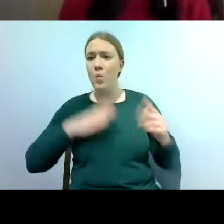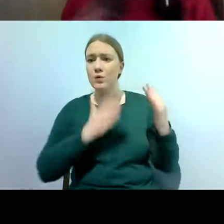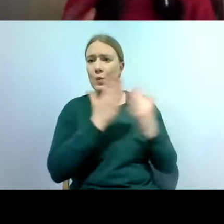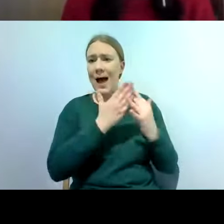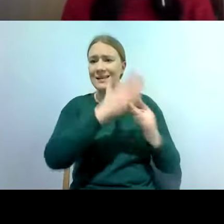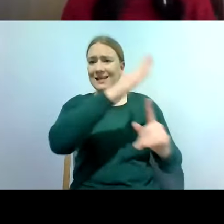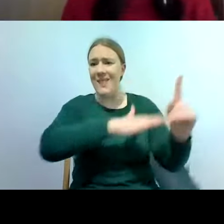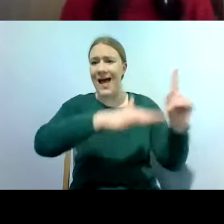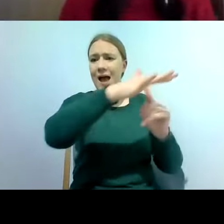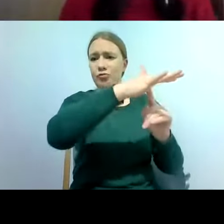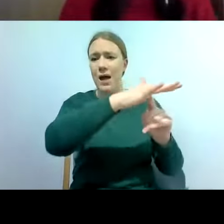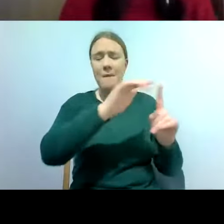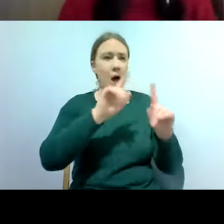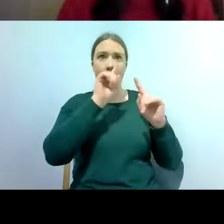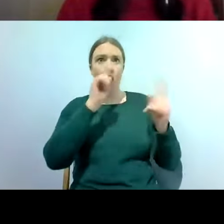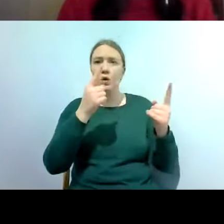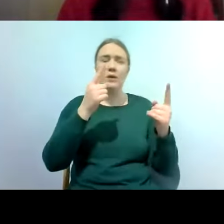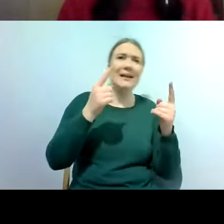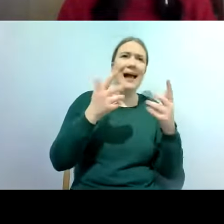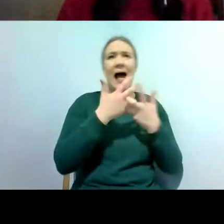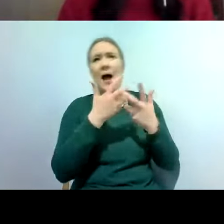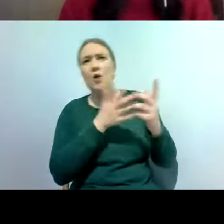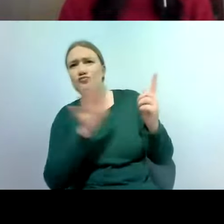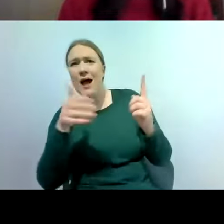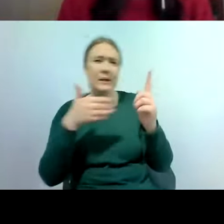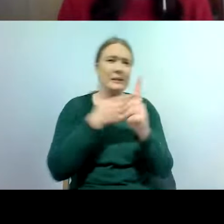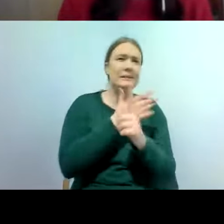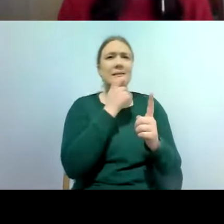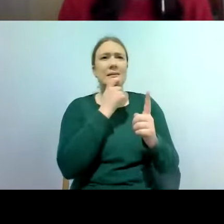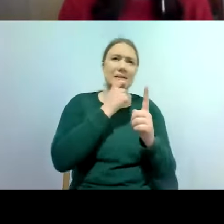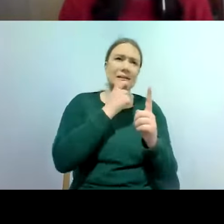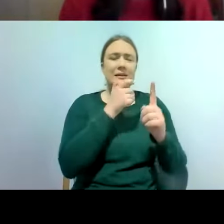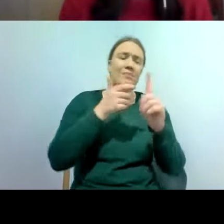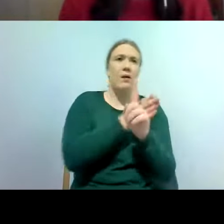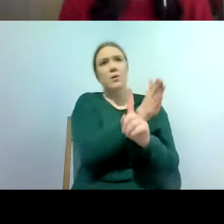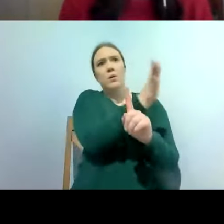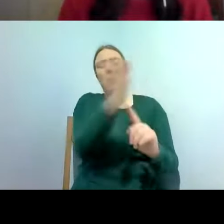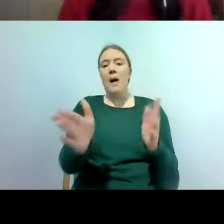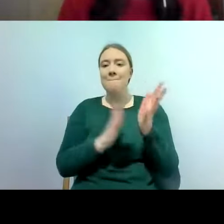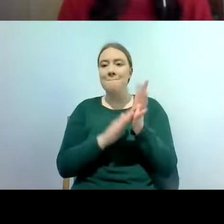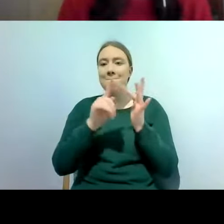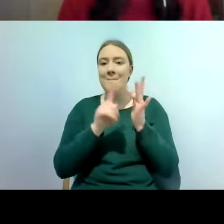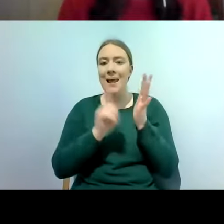but when it couldn't find any other alternate route the mill leap provided downstream passage